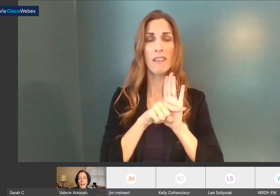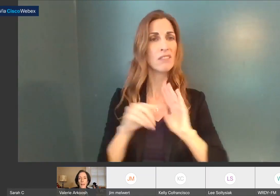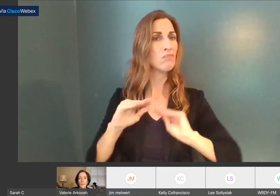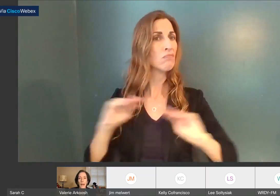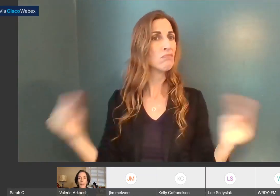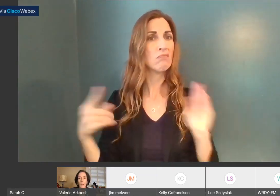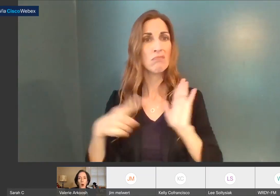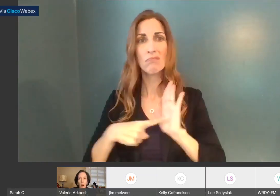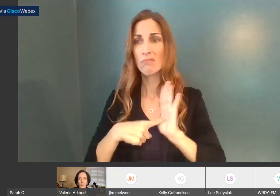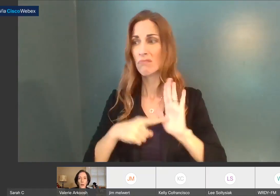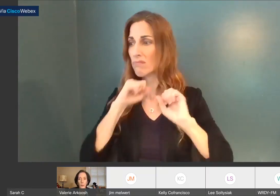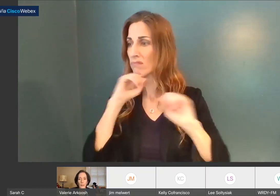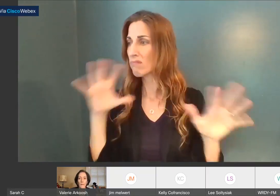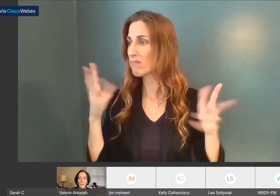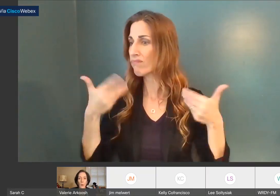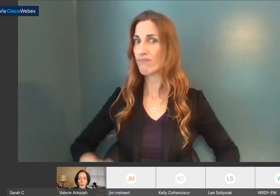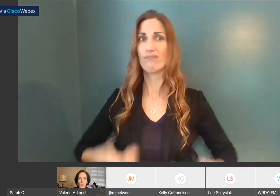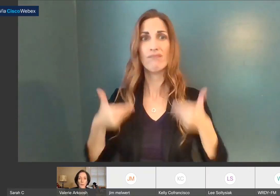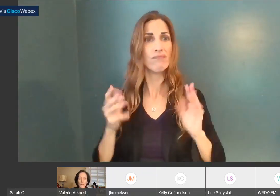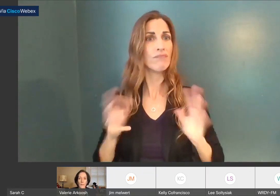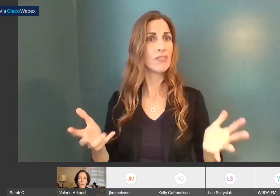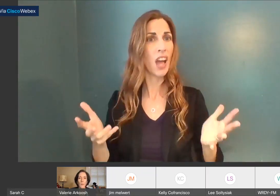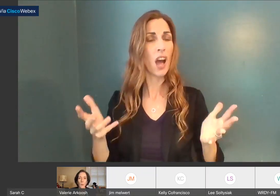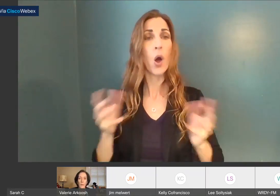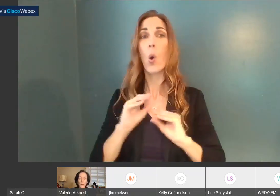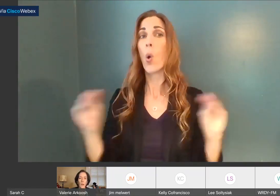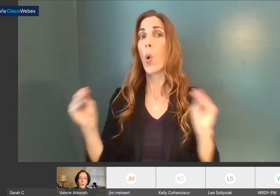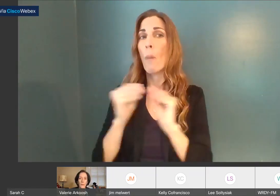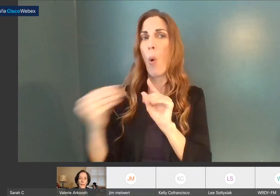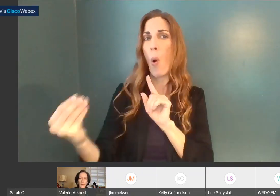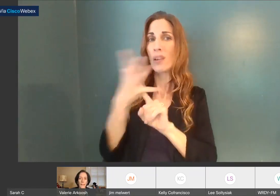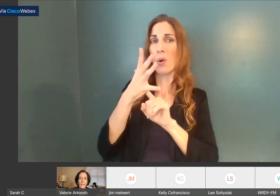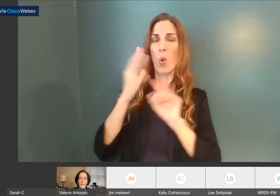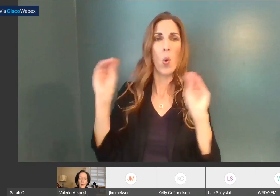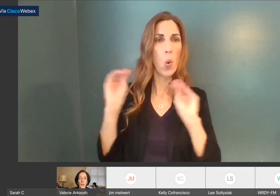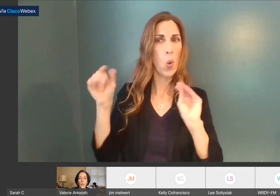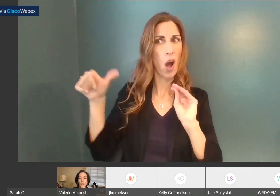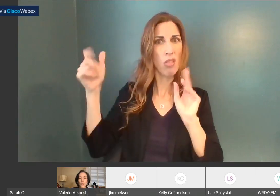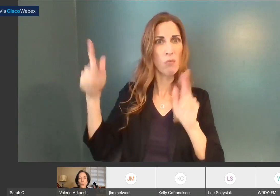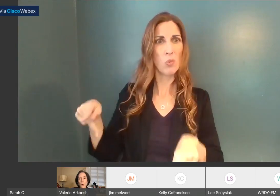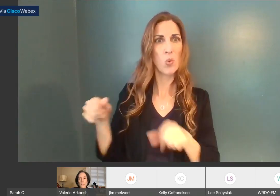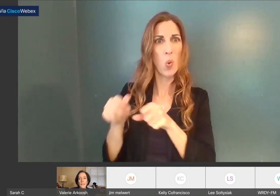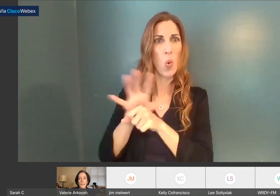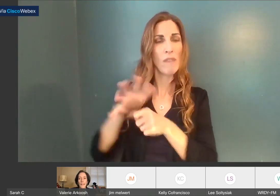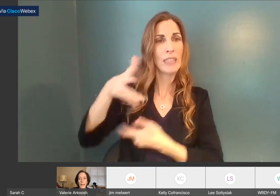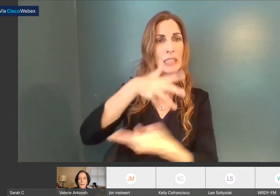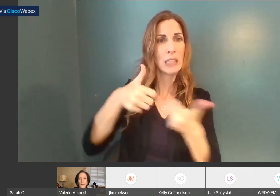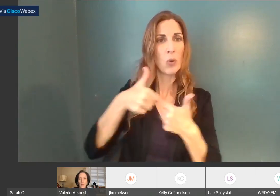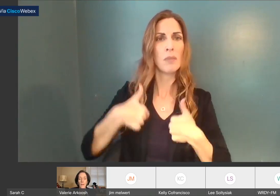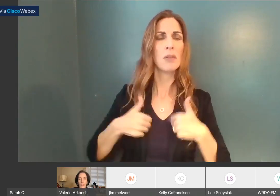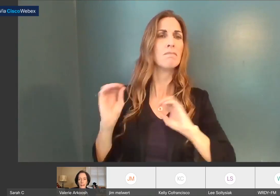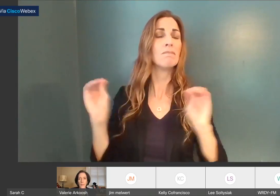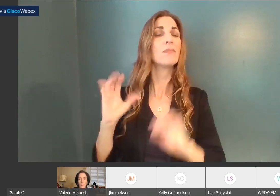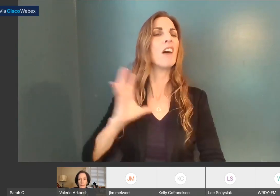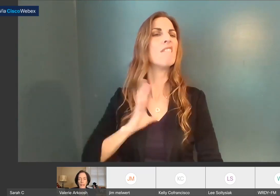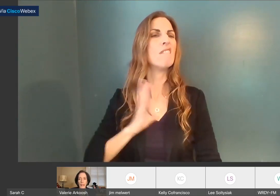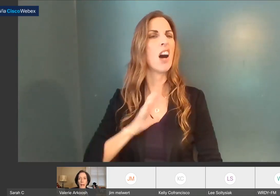and have not had ongoing exposure to someone with COVID-19, your quarantine ends on the eighth day